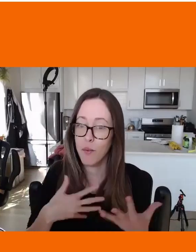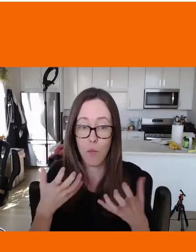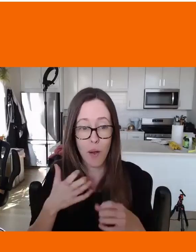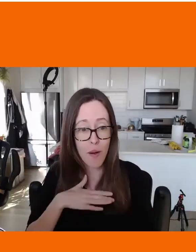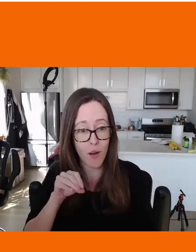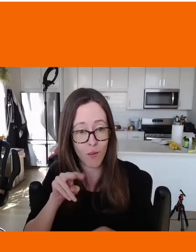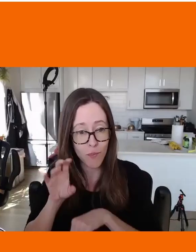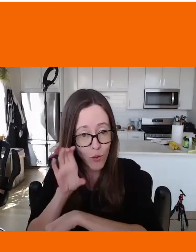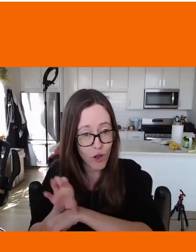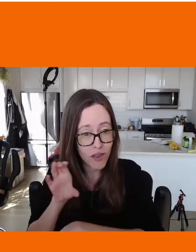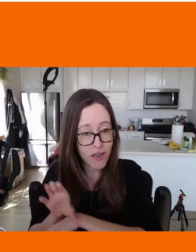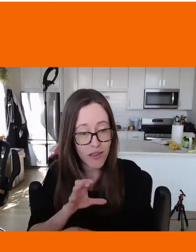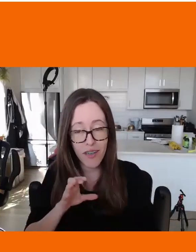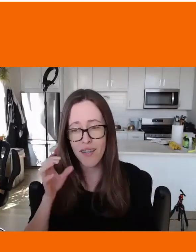But what I really wanted was my own computer.